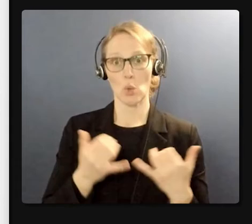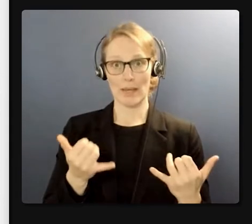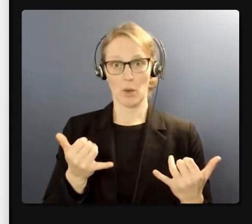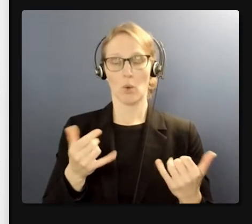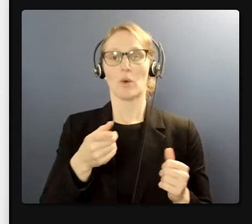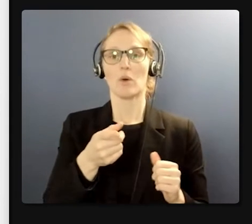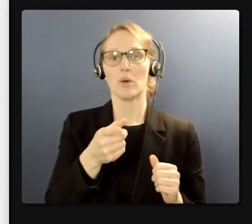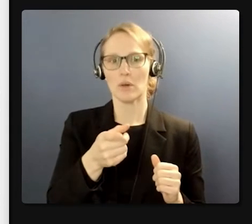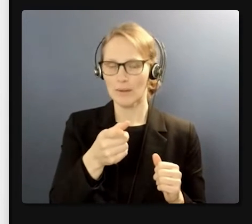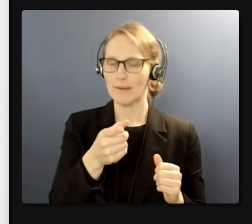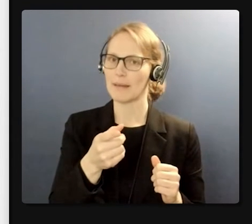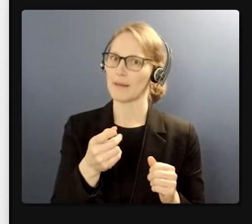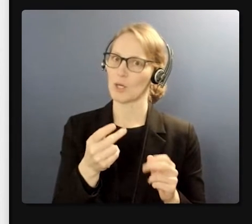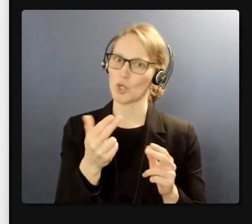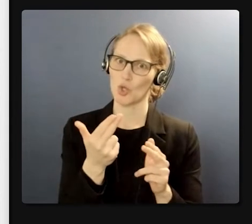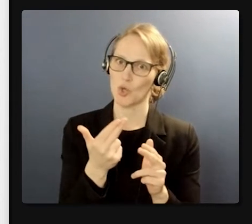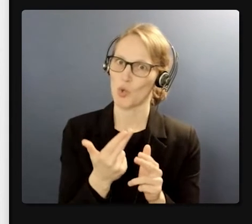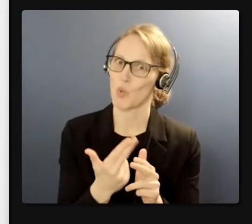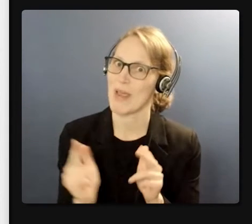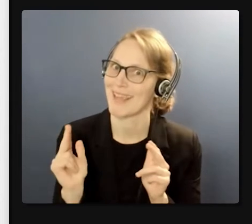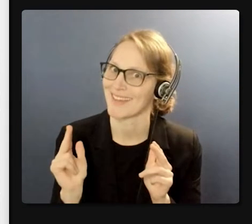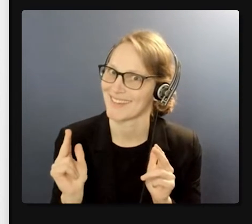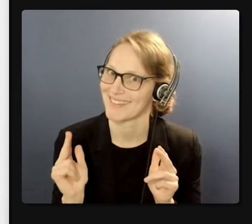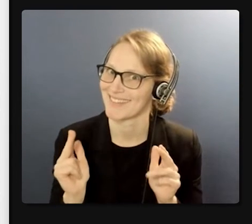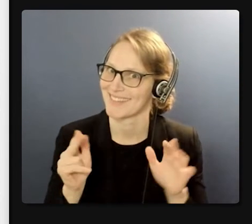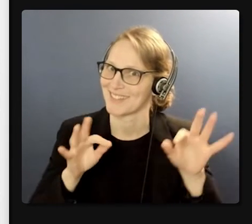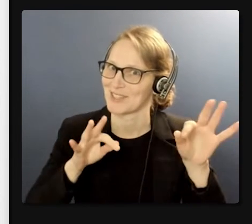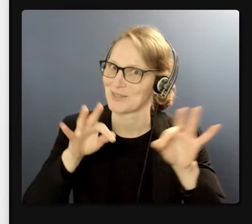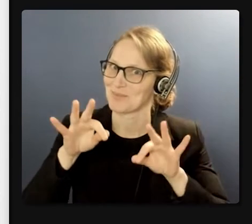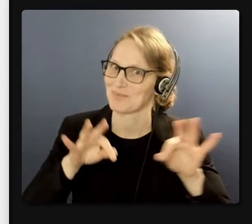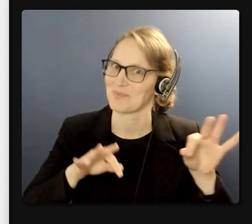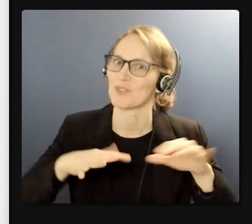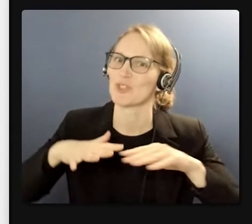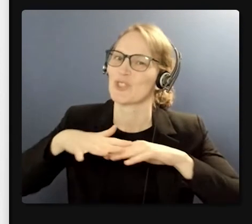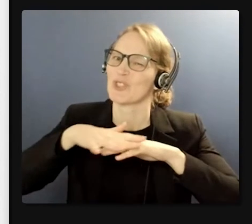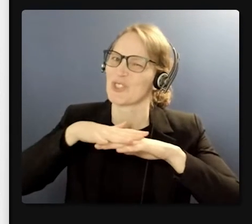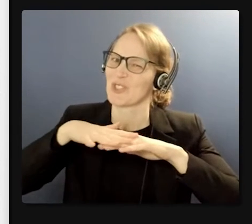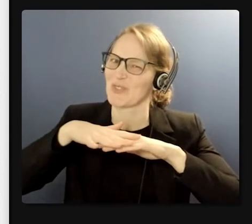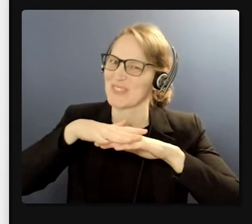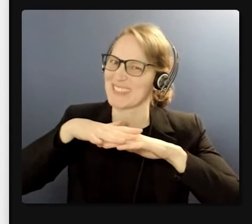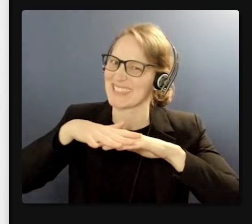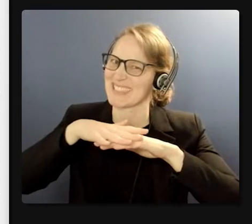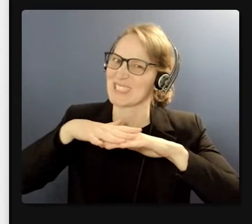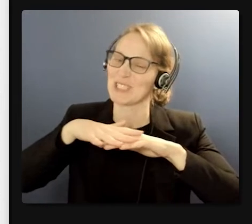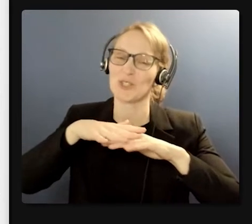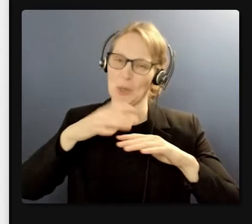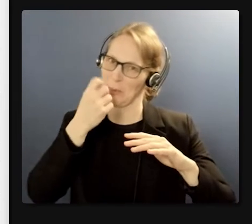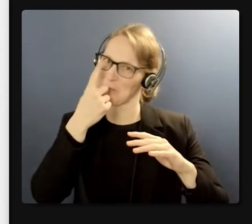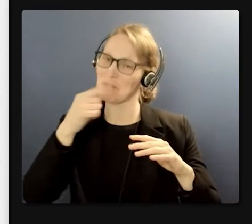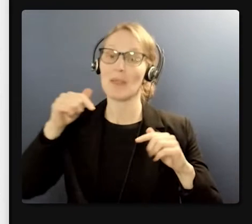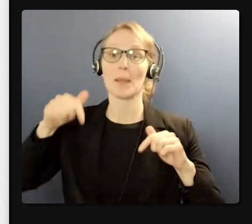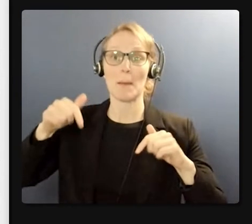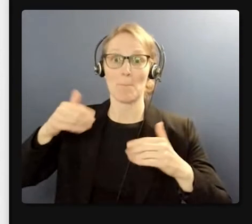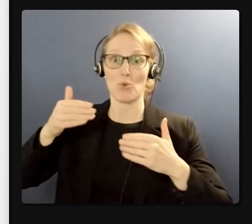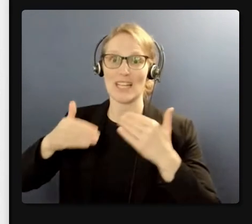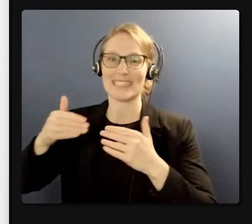Now, this is a very quick talk, so we're, unfortunately, I mean, this is a complex process.